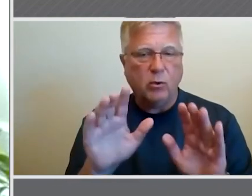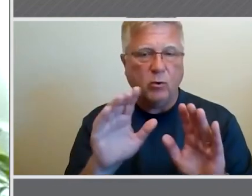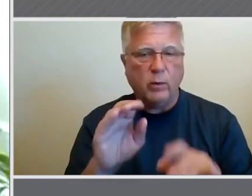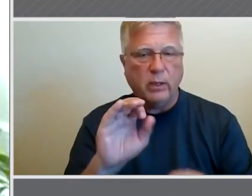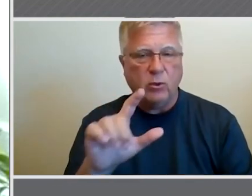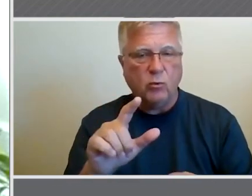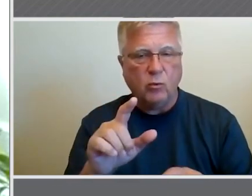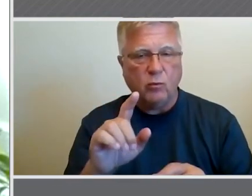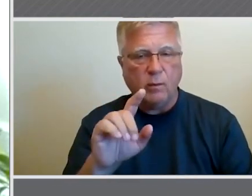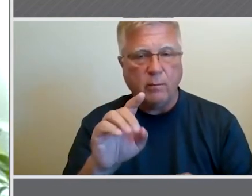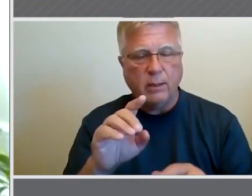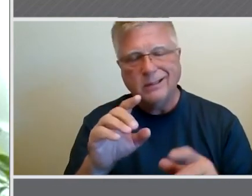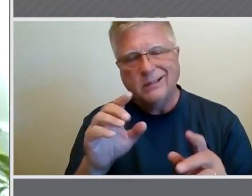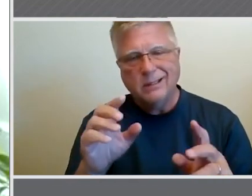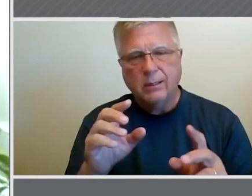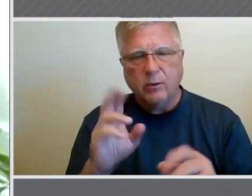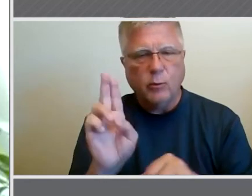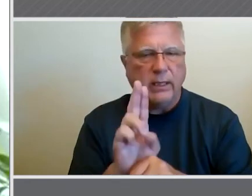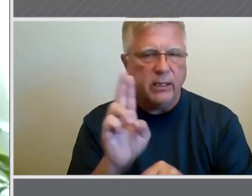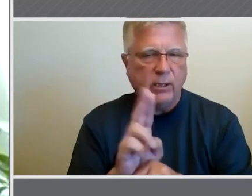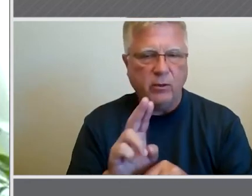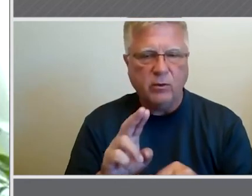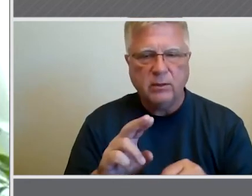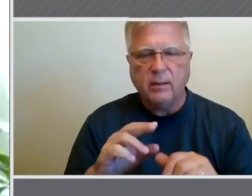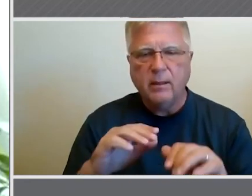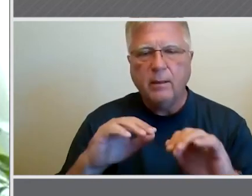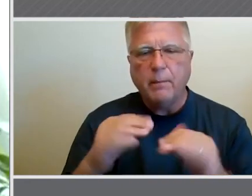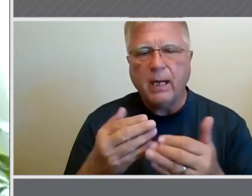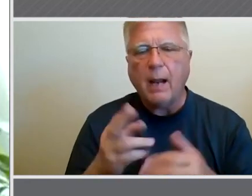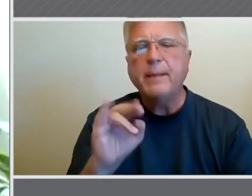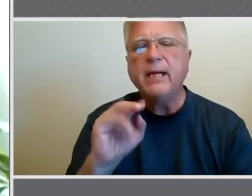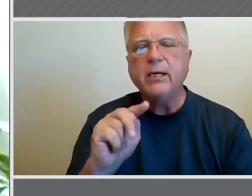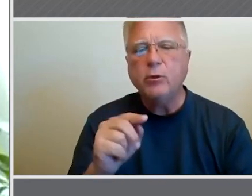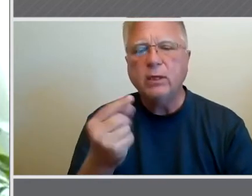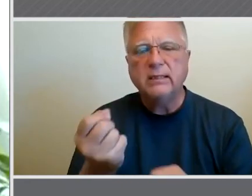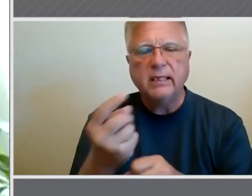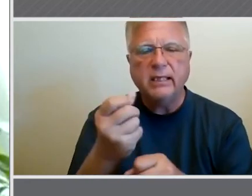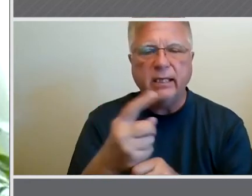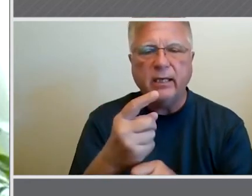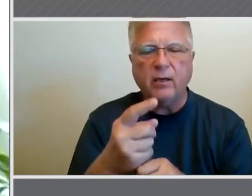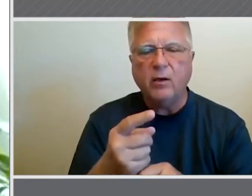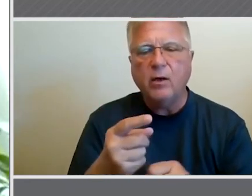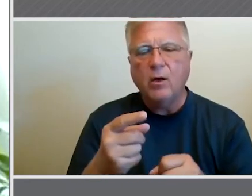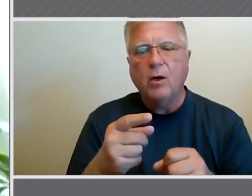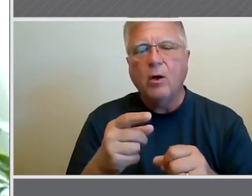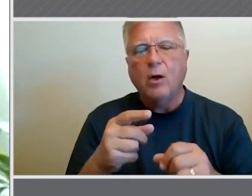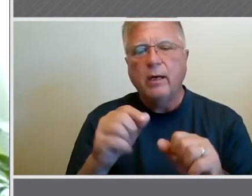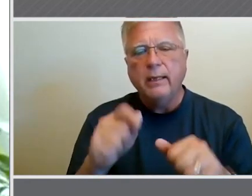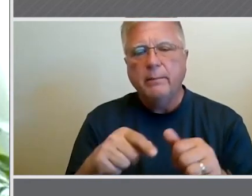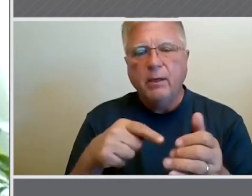idea how many net new units per year are affordable to households at or below 30%.